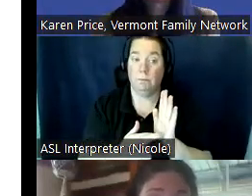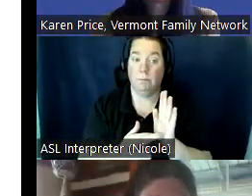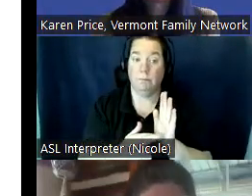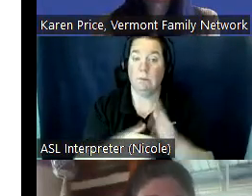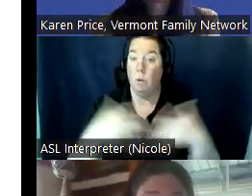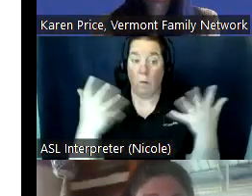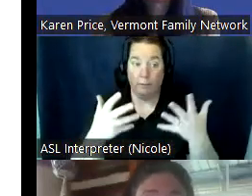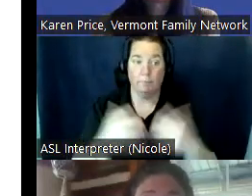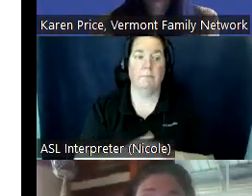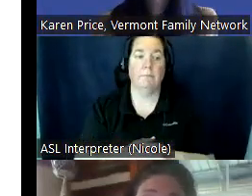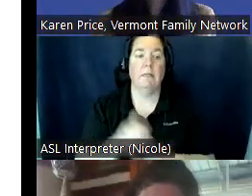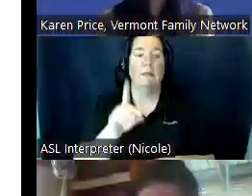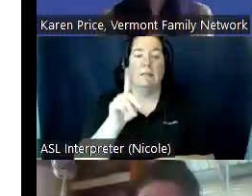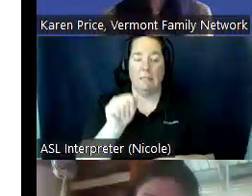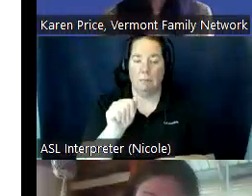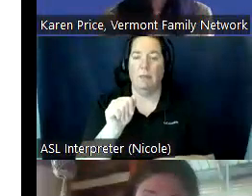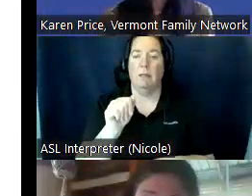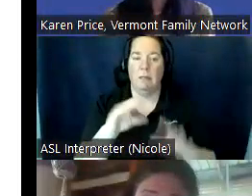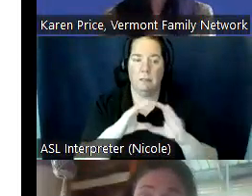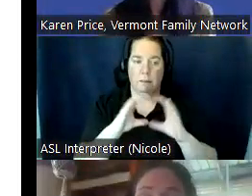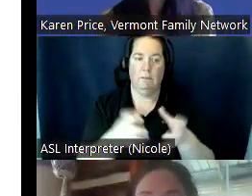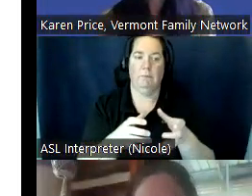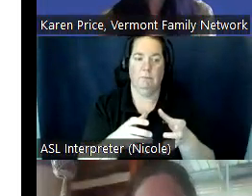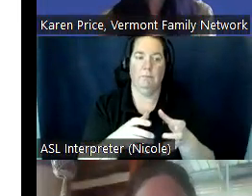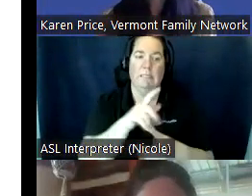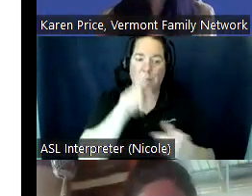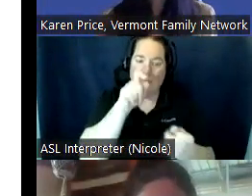are the disability categories of specific learning disability (SLD) and deaf-blindness,